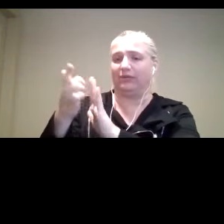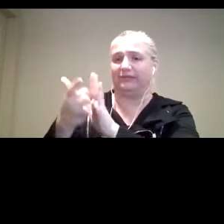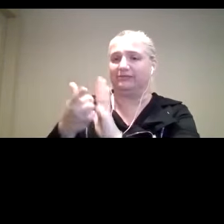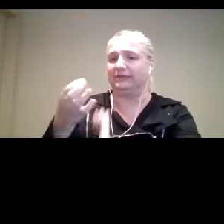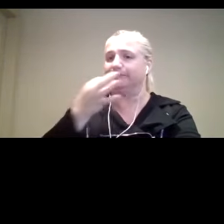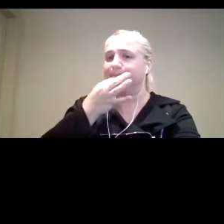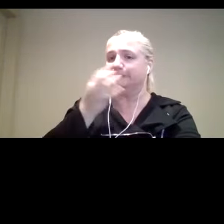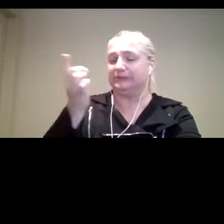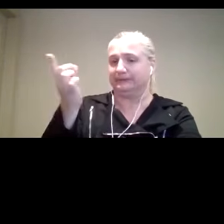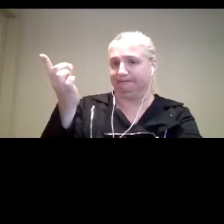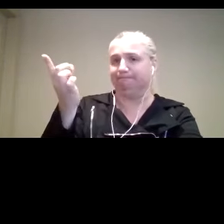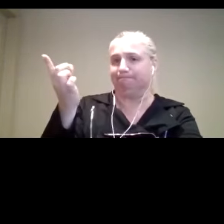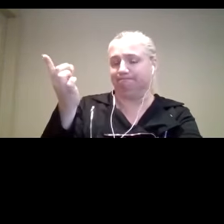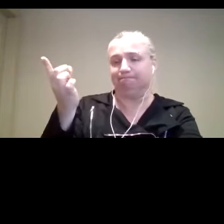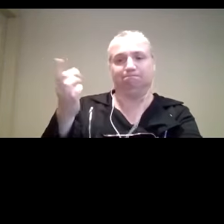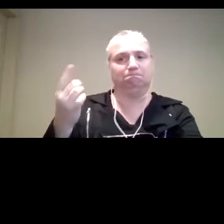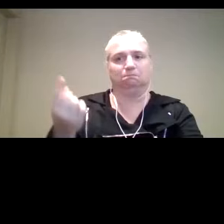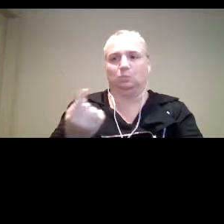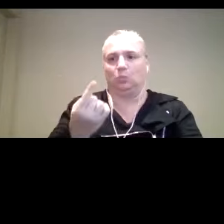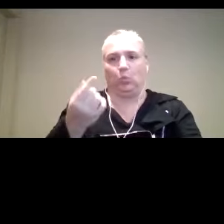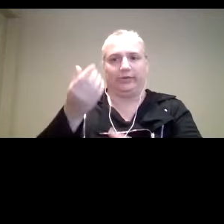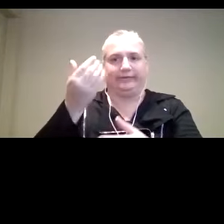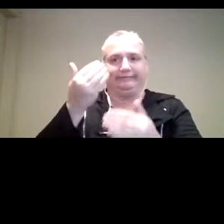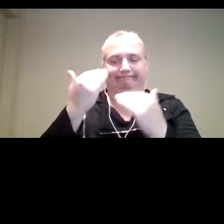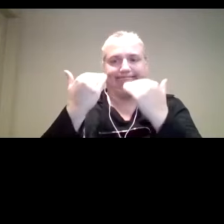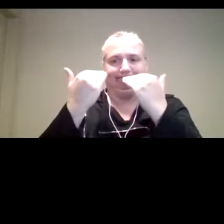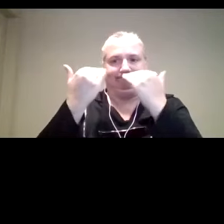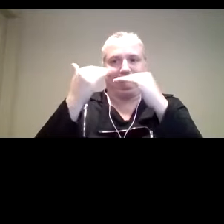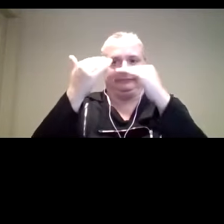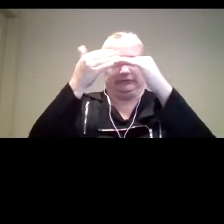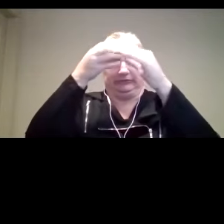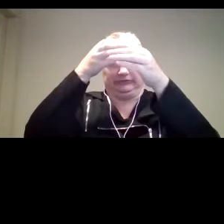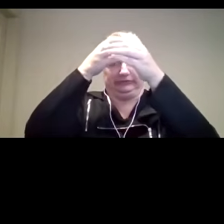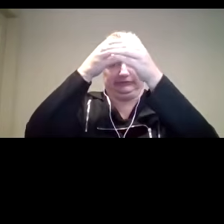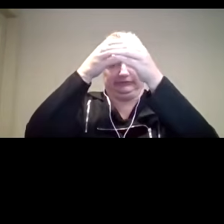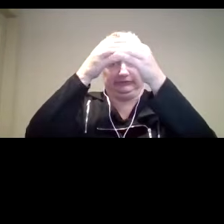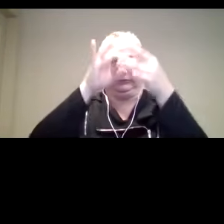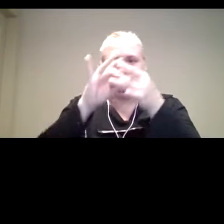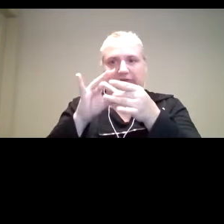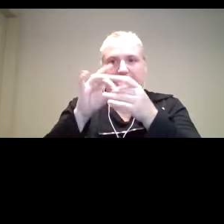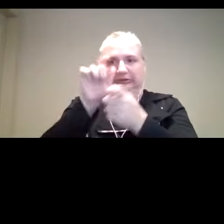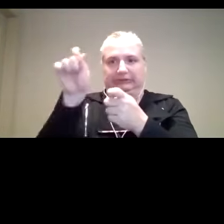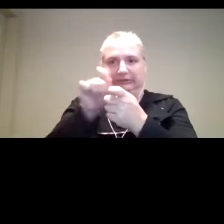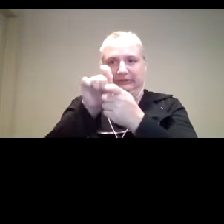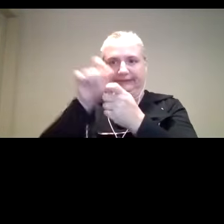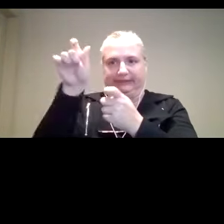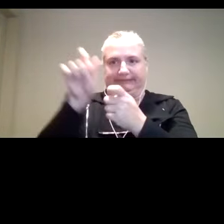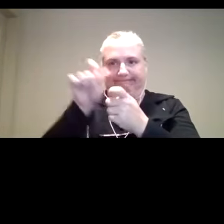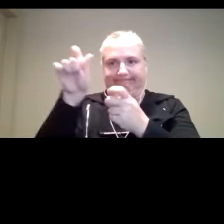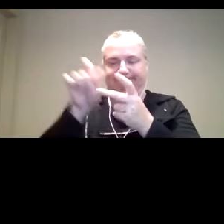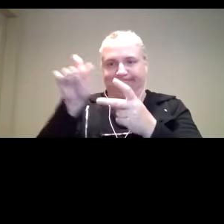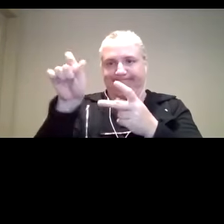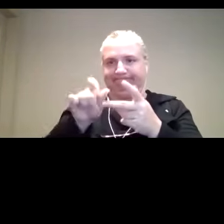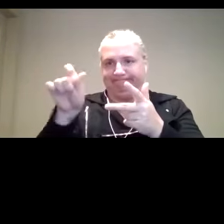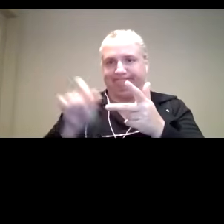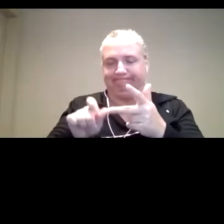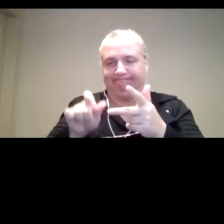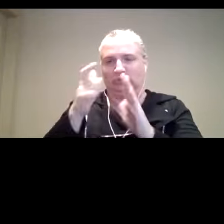I know only so much about the pieces of law when we get into some of those really tough places.